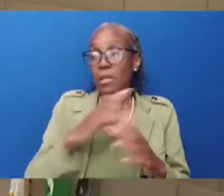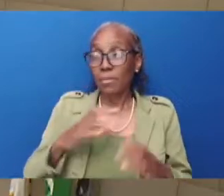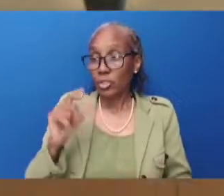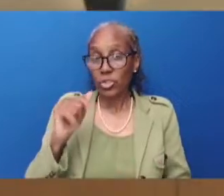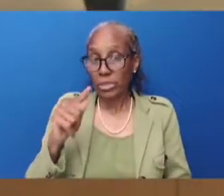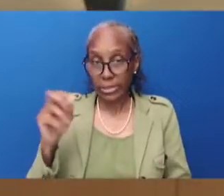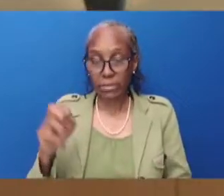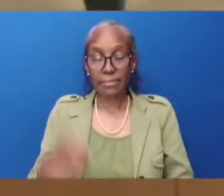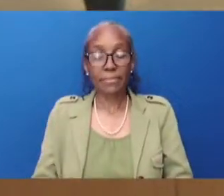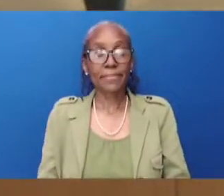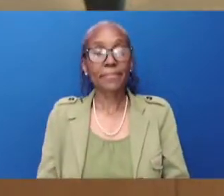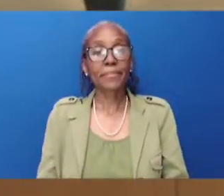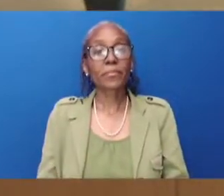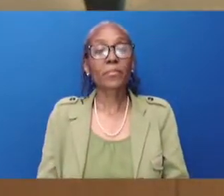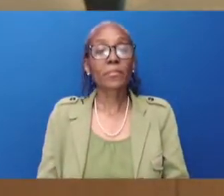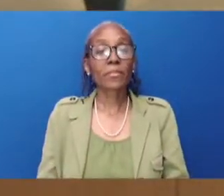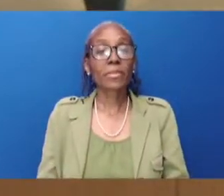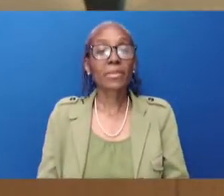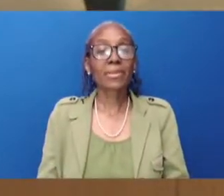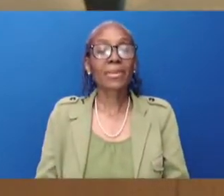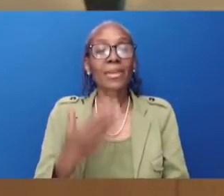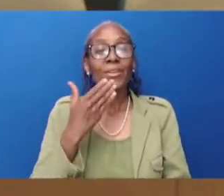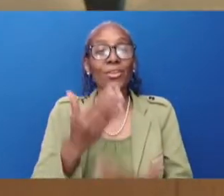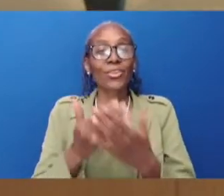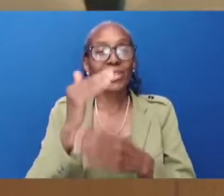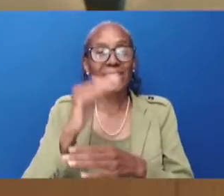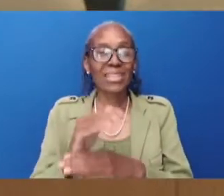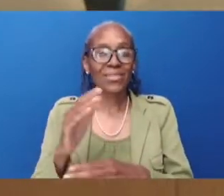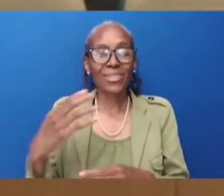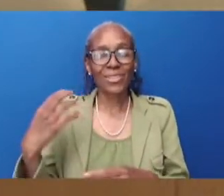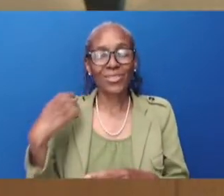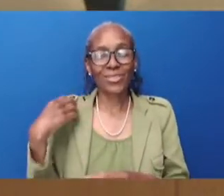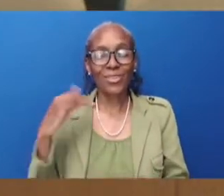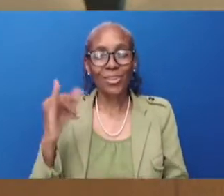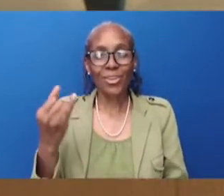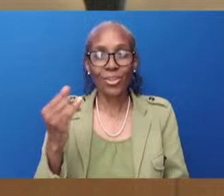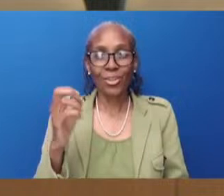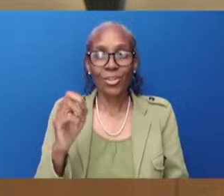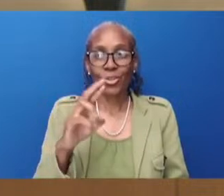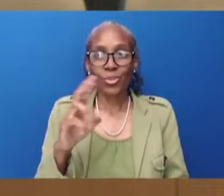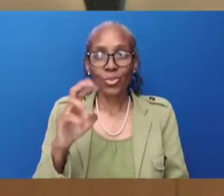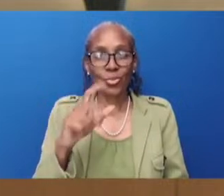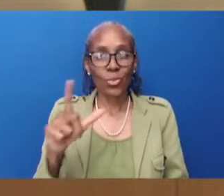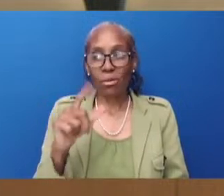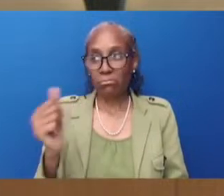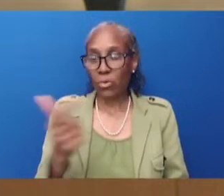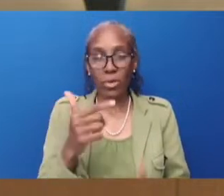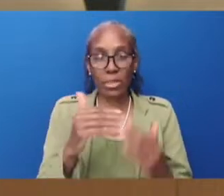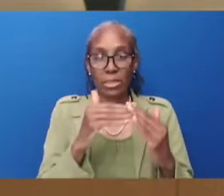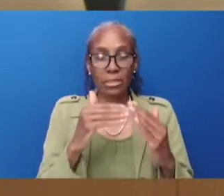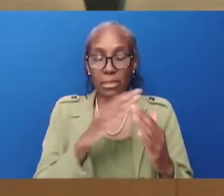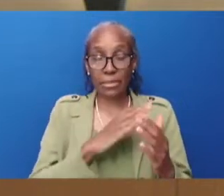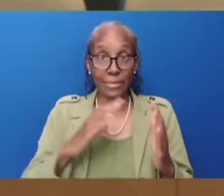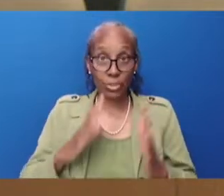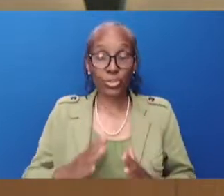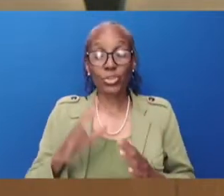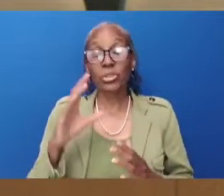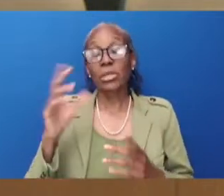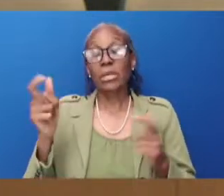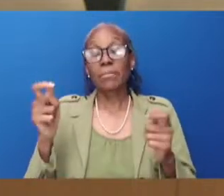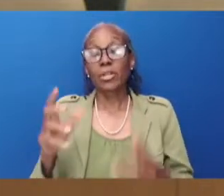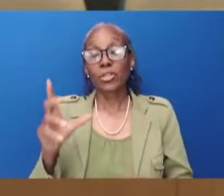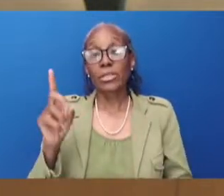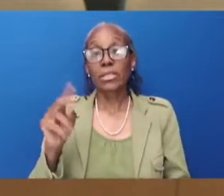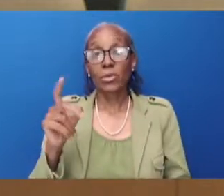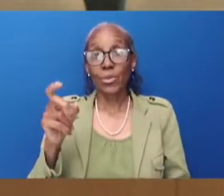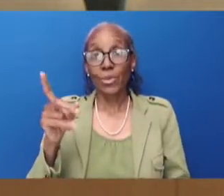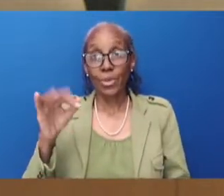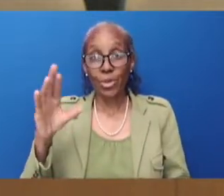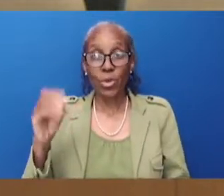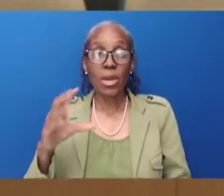GOING TO, WHAT YOU'RE NEEDING.